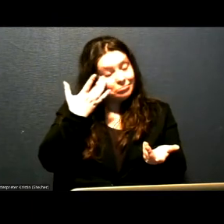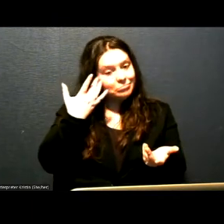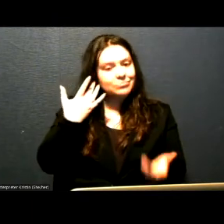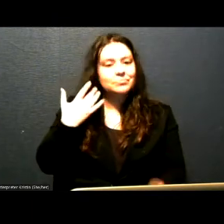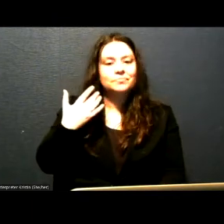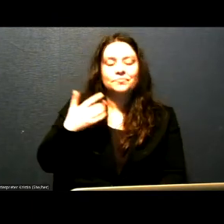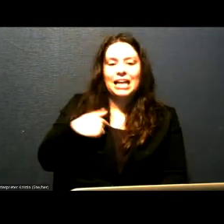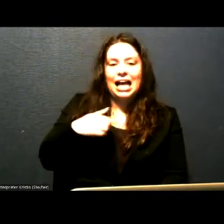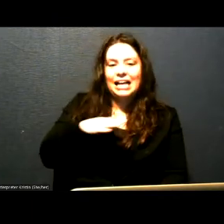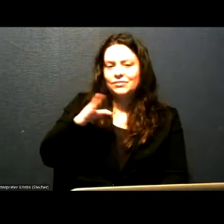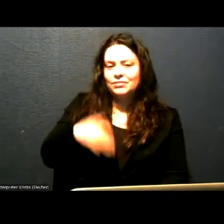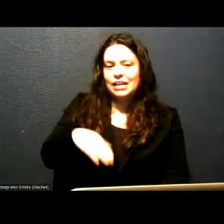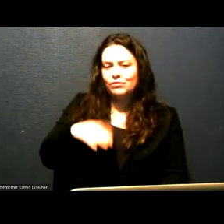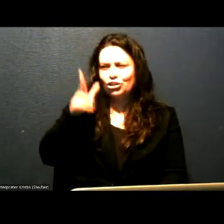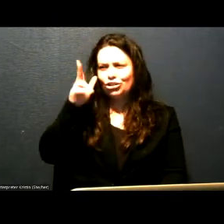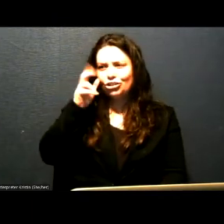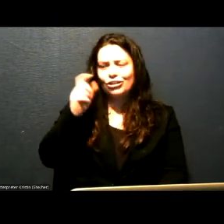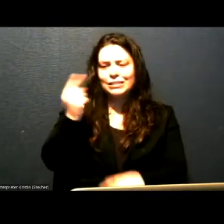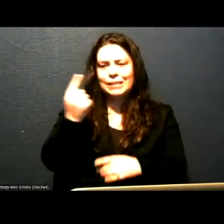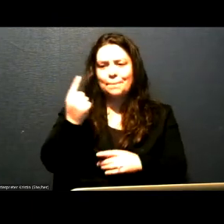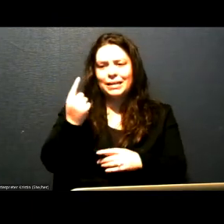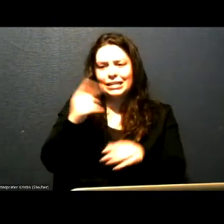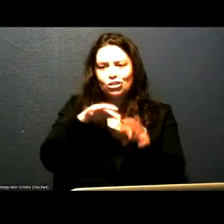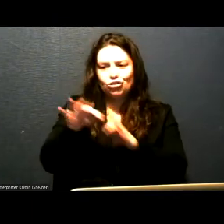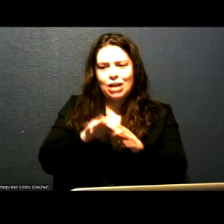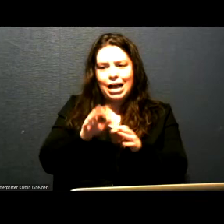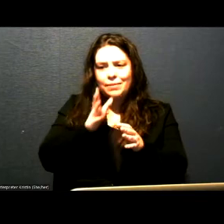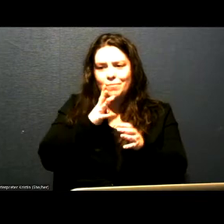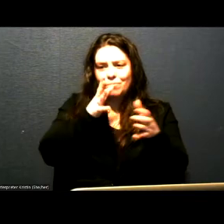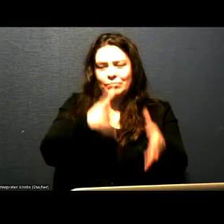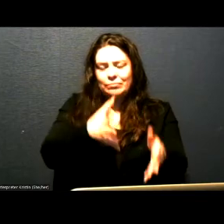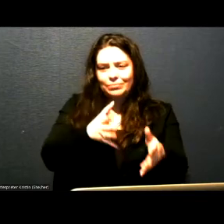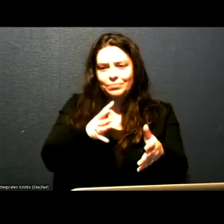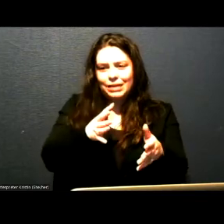regurgitation or animal throw up as potentially being beautiful because a crab might come out so